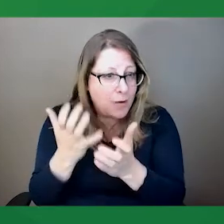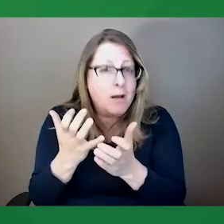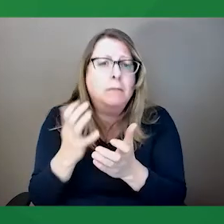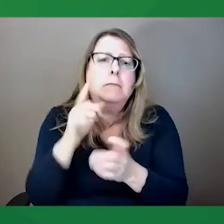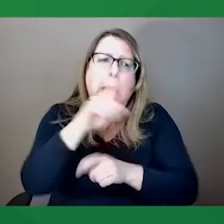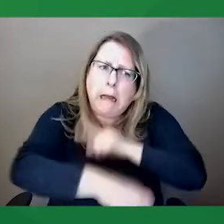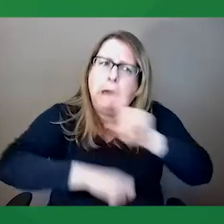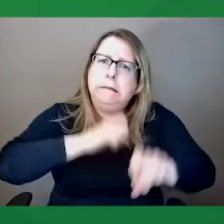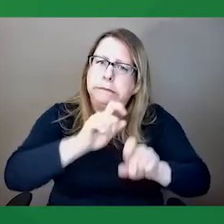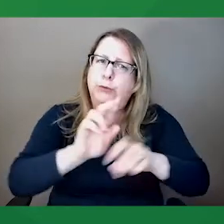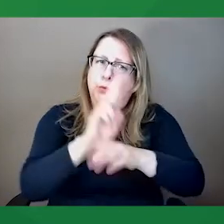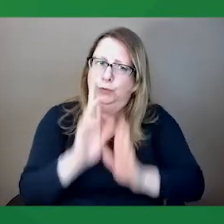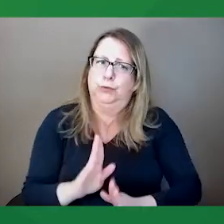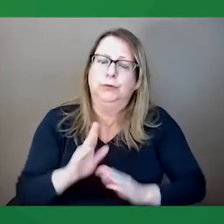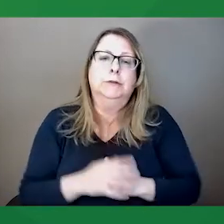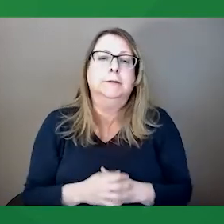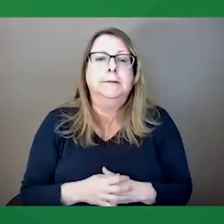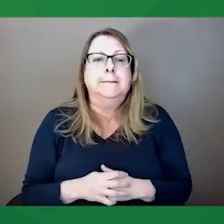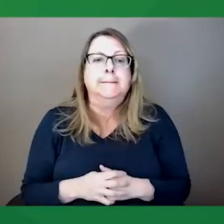check out and receive the product that you bought?